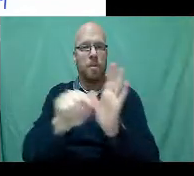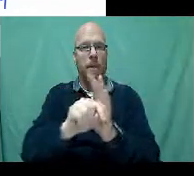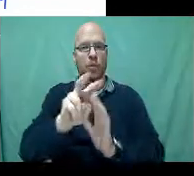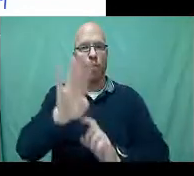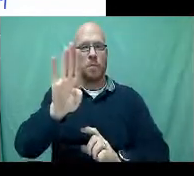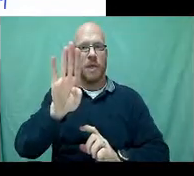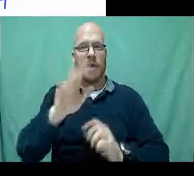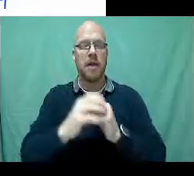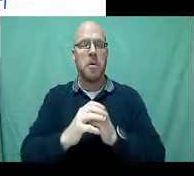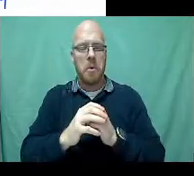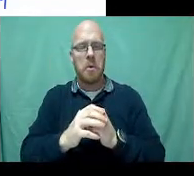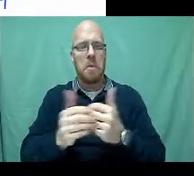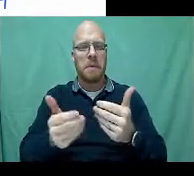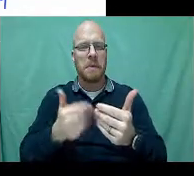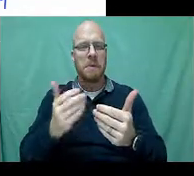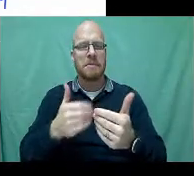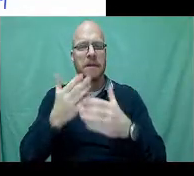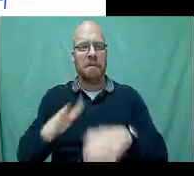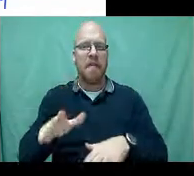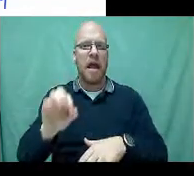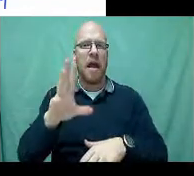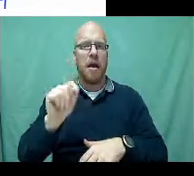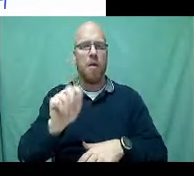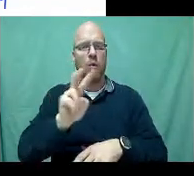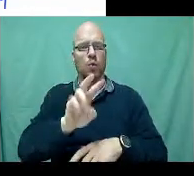It's easier, we see this, we can divide each by 2b.